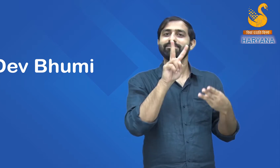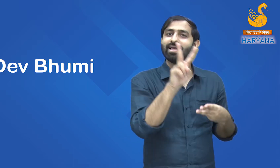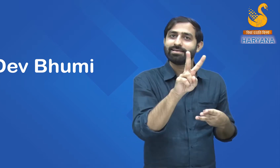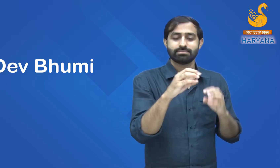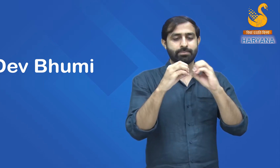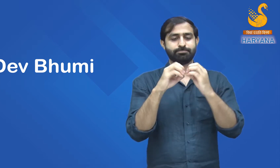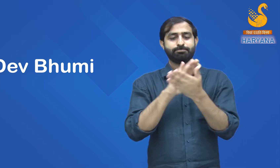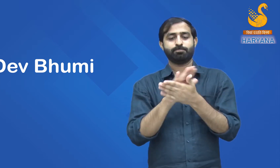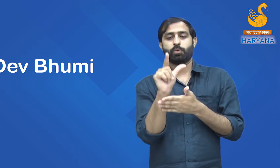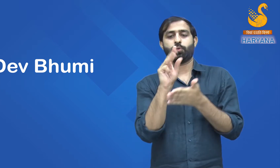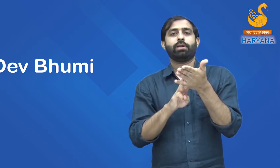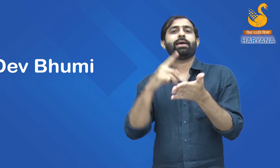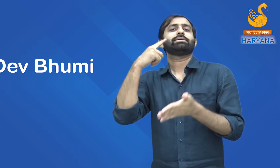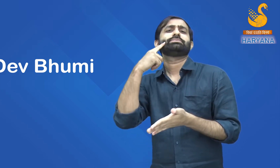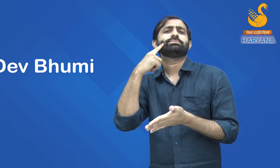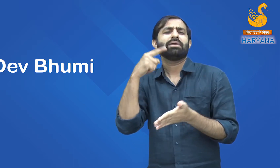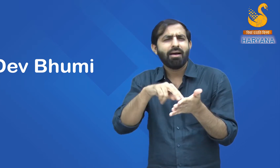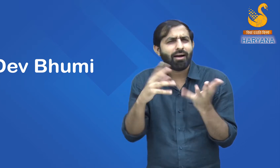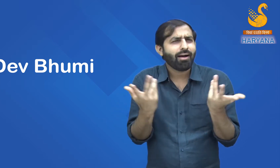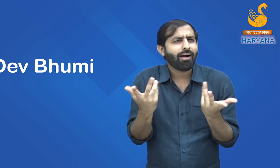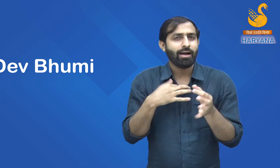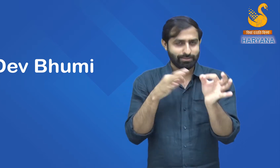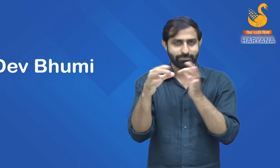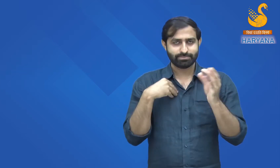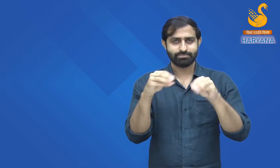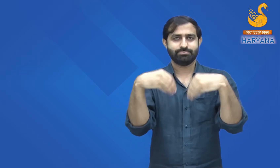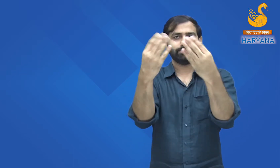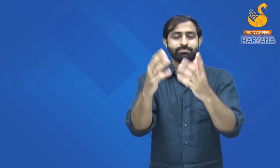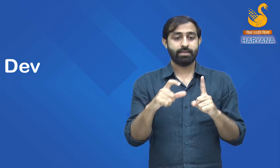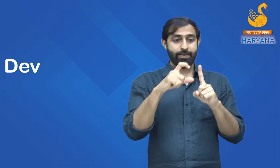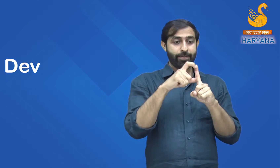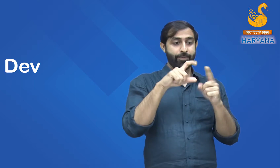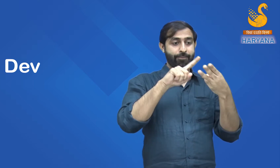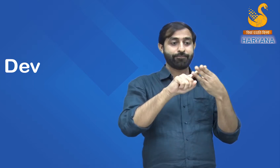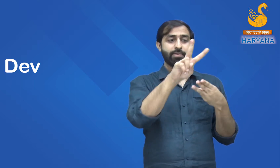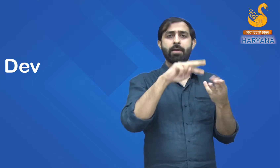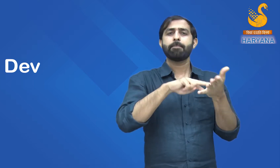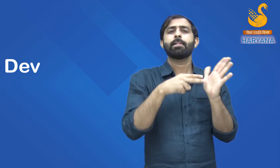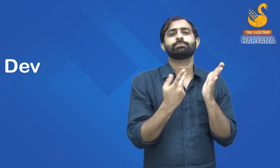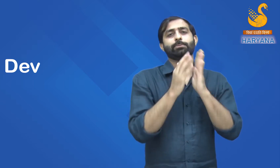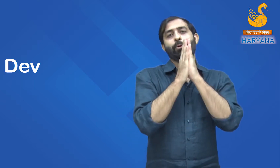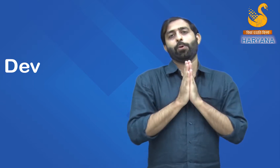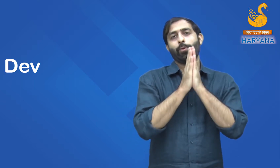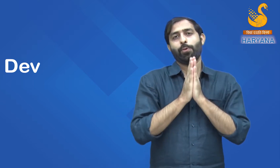as Dev Bhumi. what does that mean? Let me tell you. Dev means god